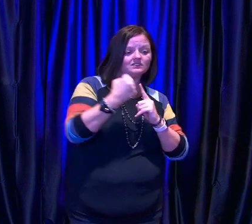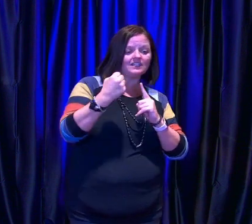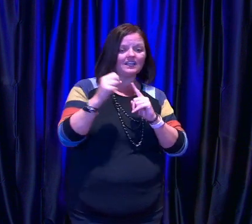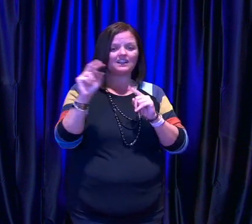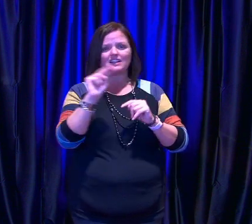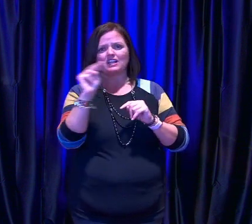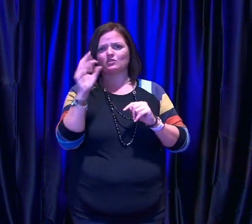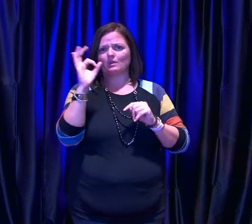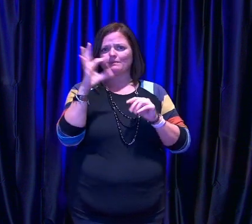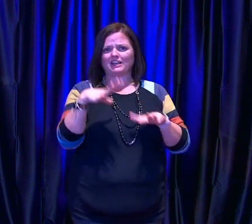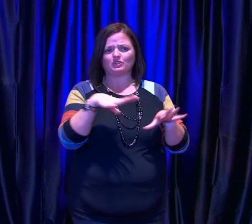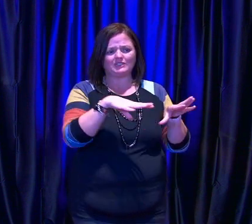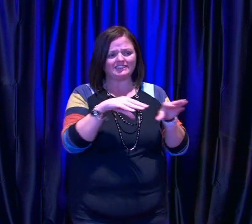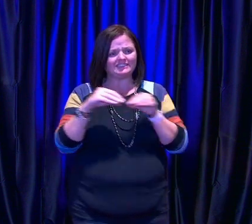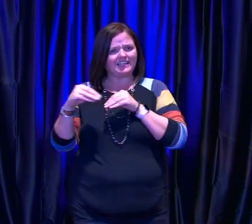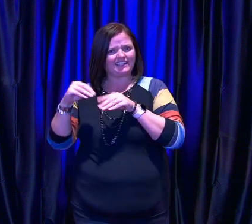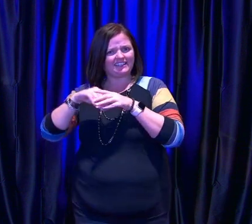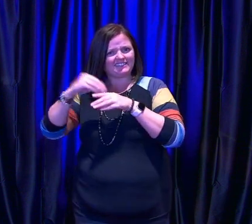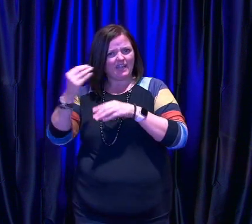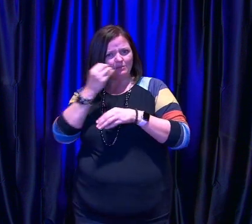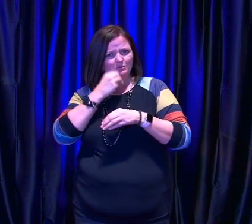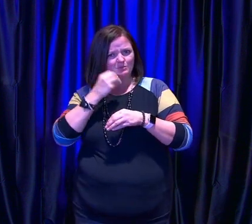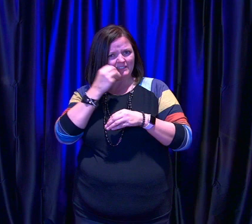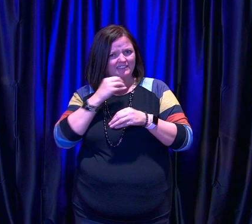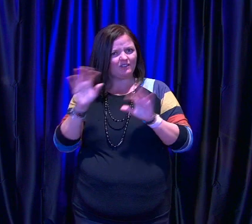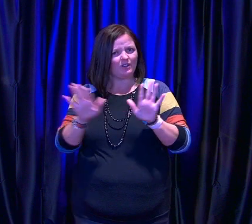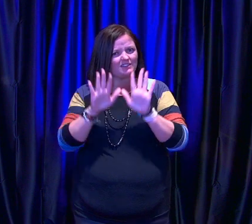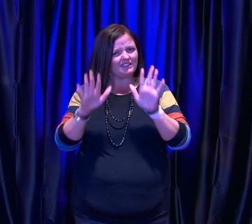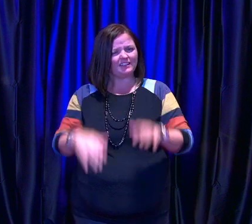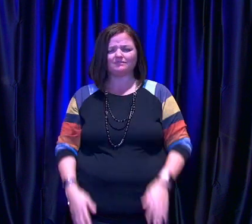is taking us out to eat on sunday man there was this